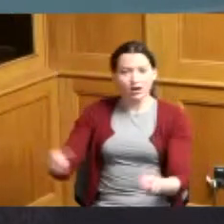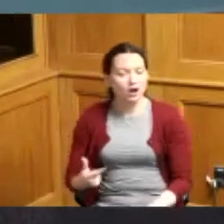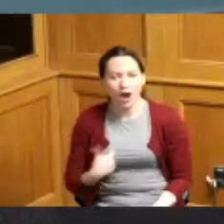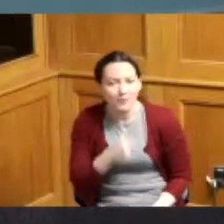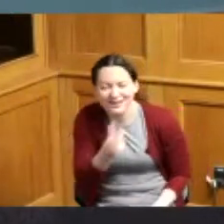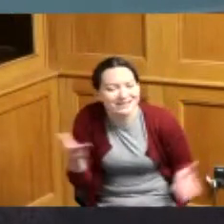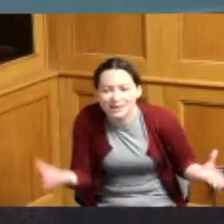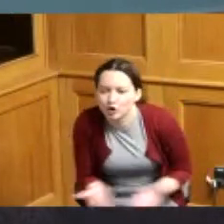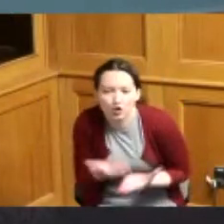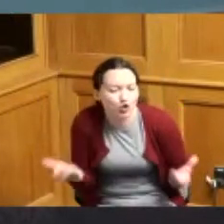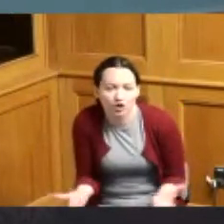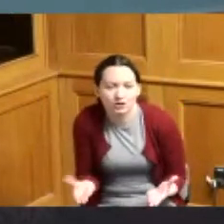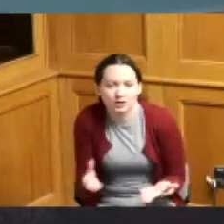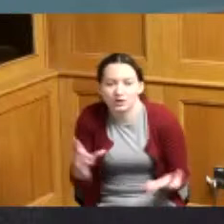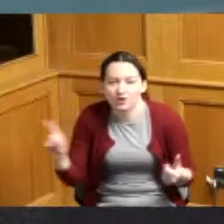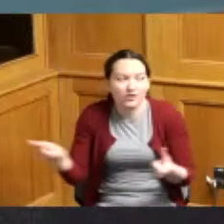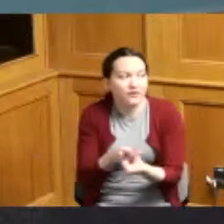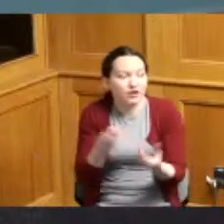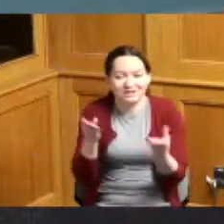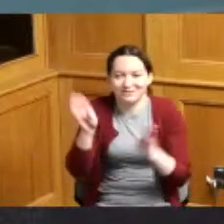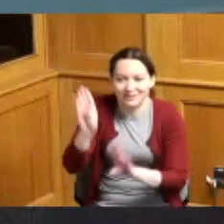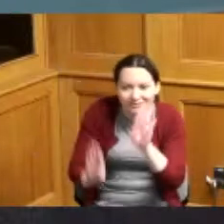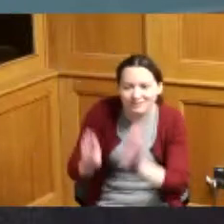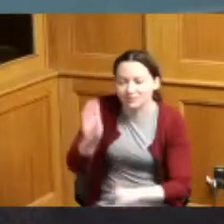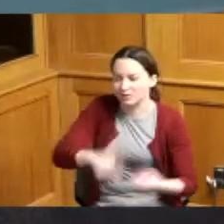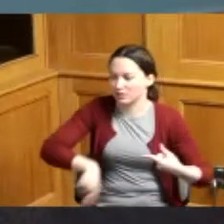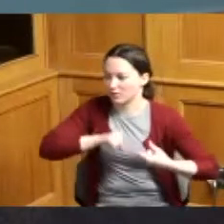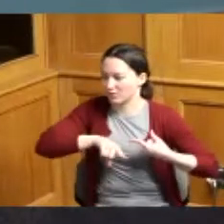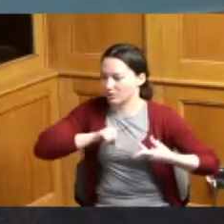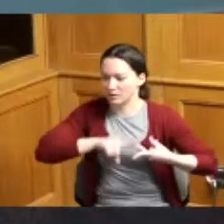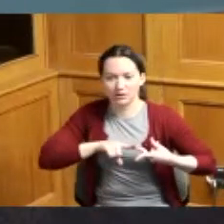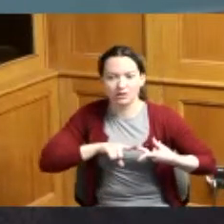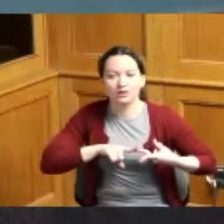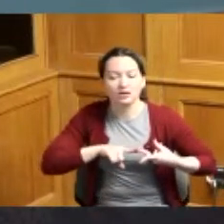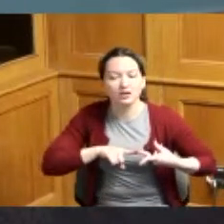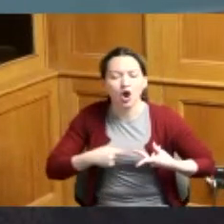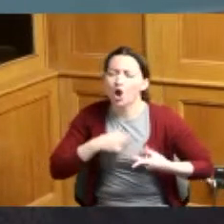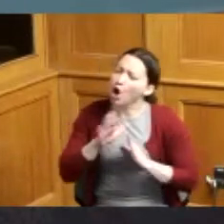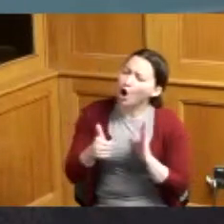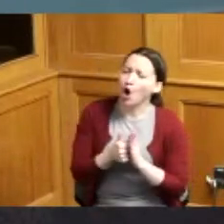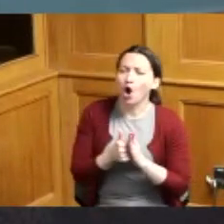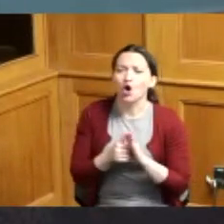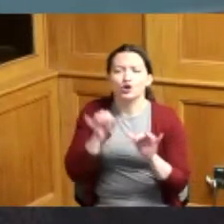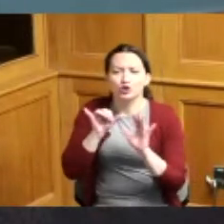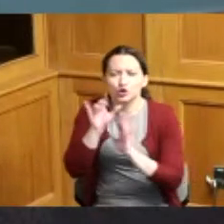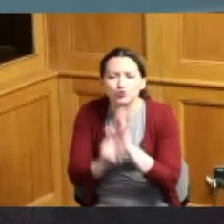here when they put the first bid out and number two you could go back to all the youtube channels